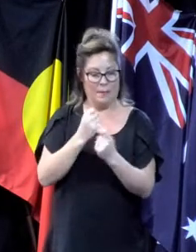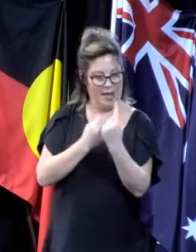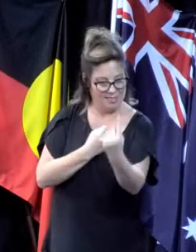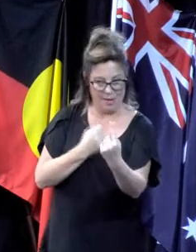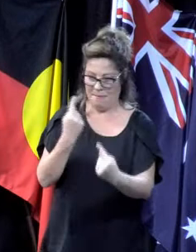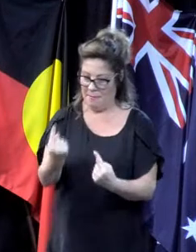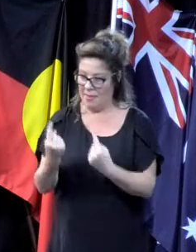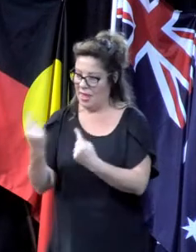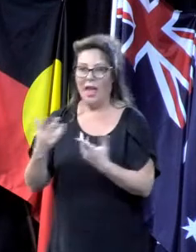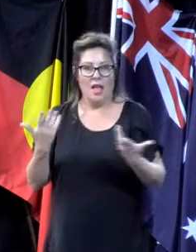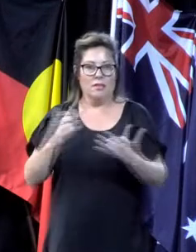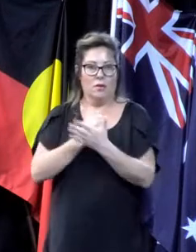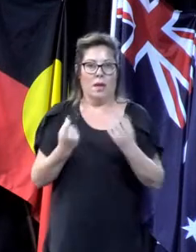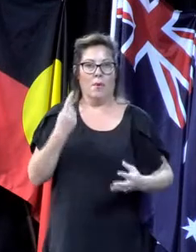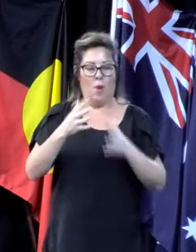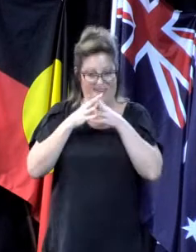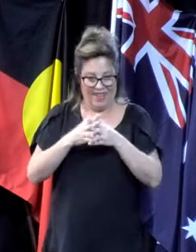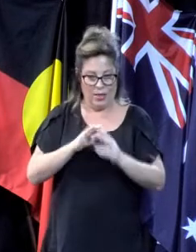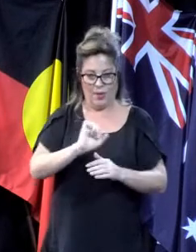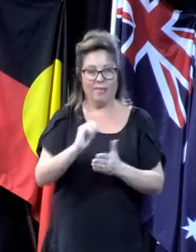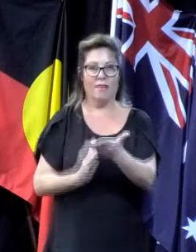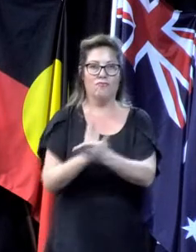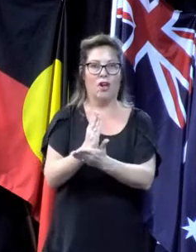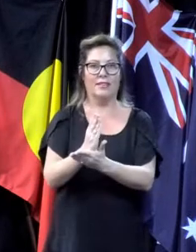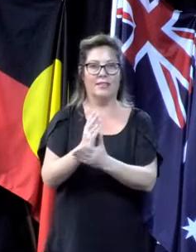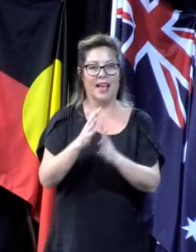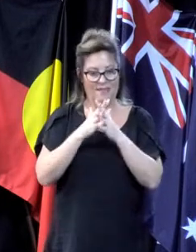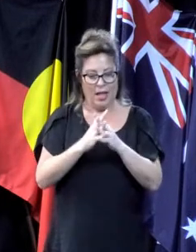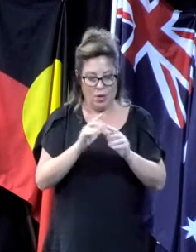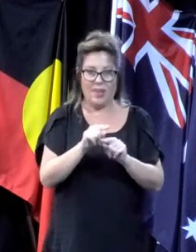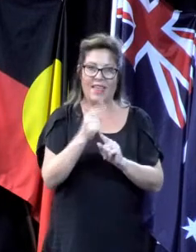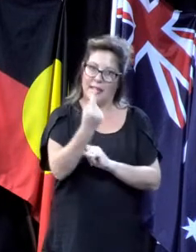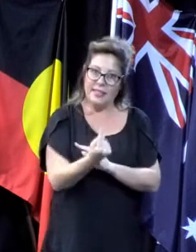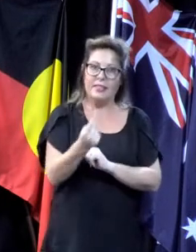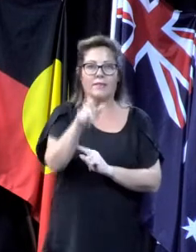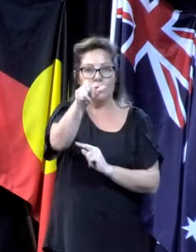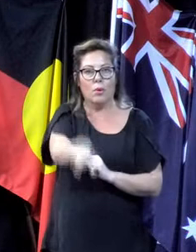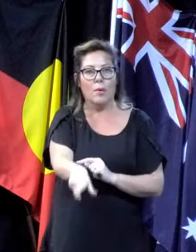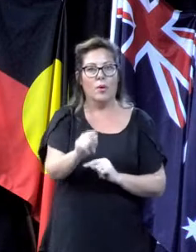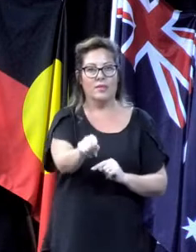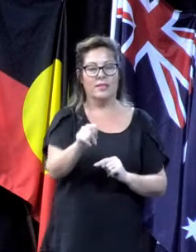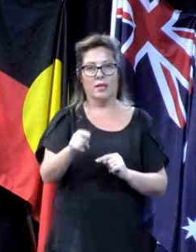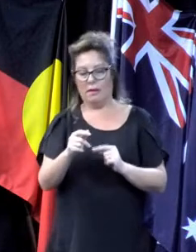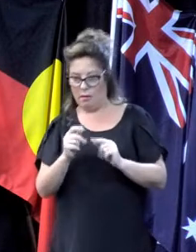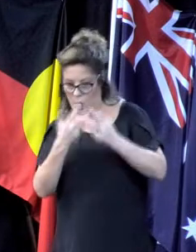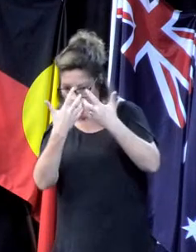as individual students and individual people and getting to know their functional impacts and their strengths,